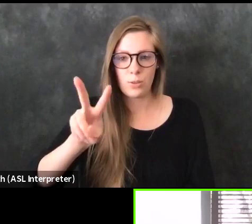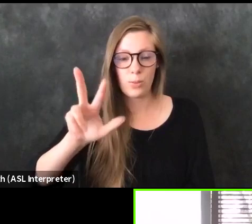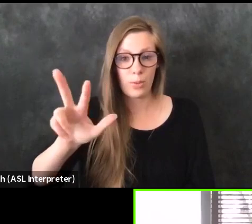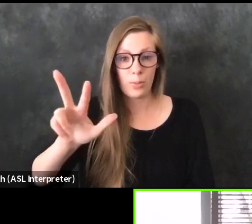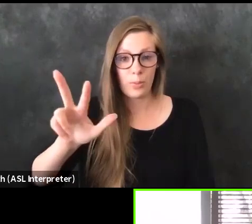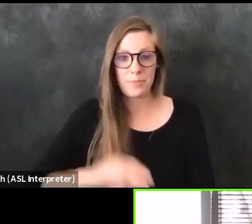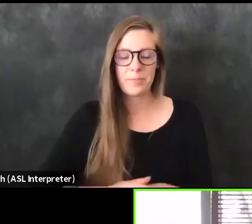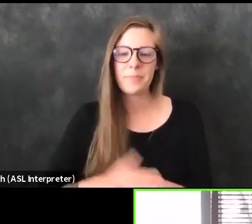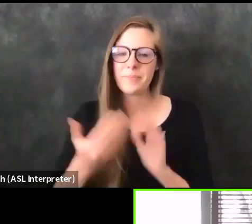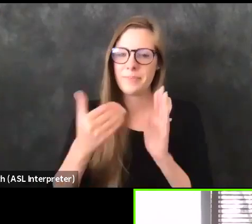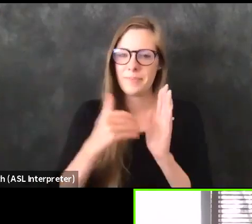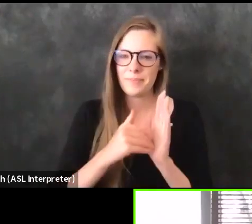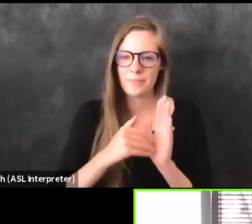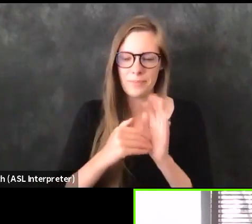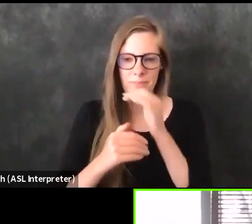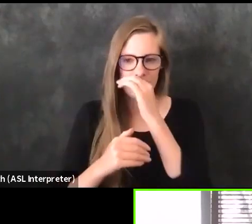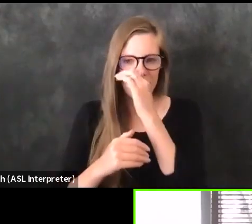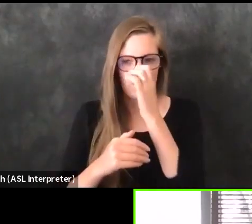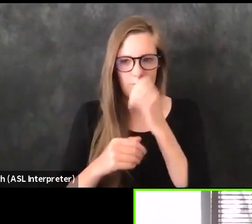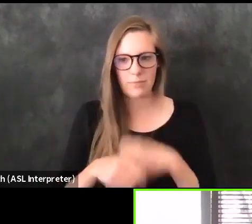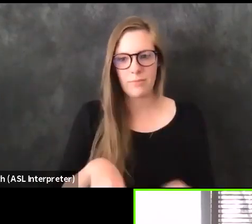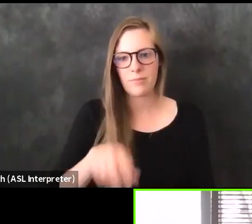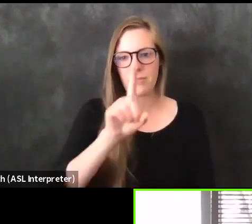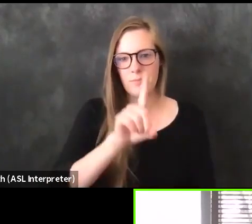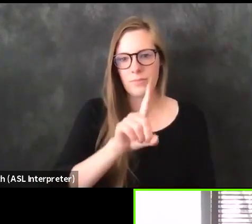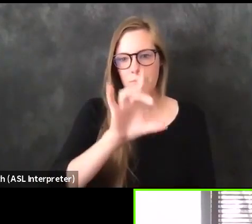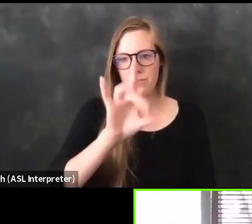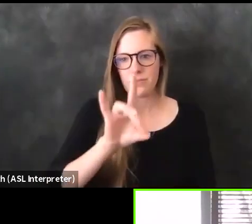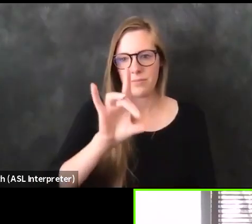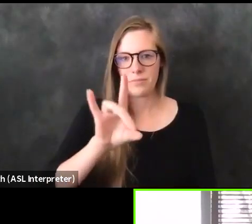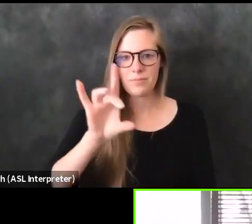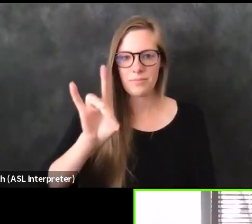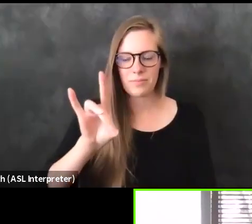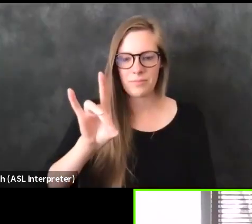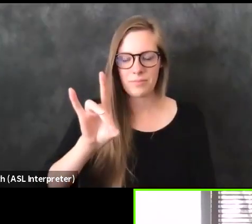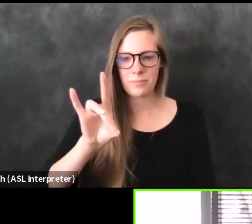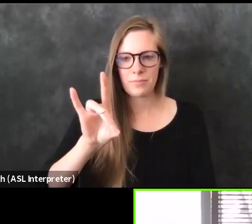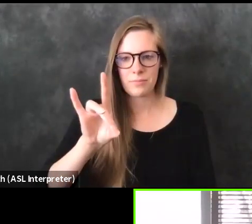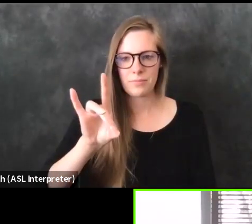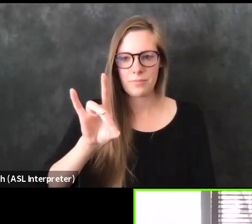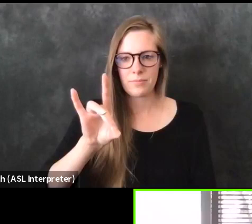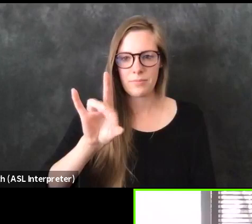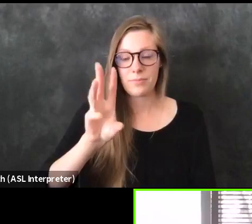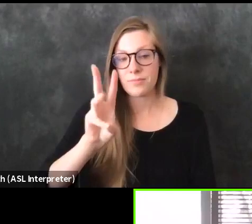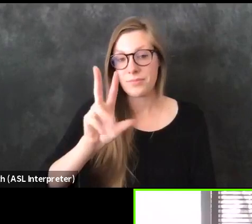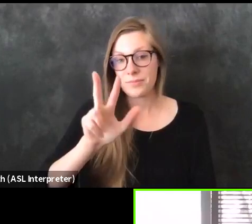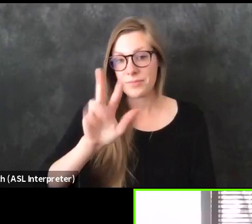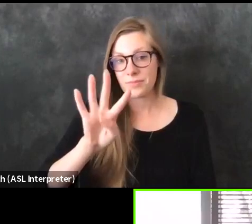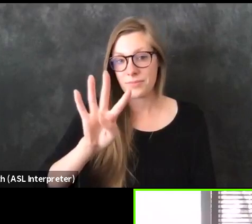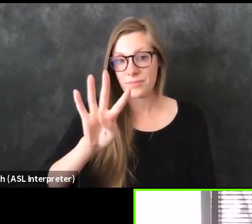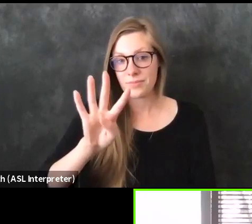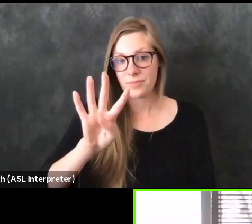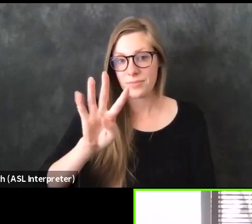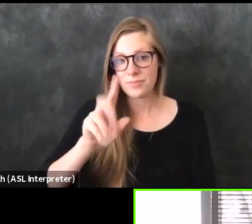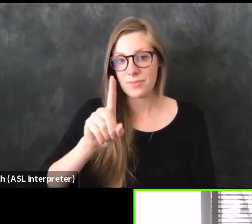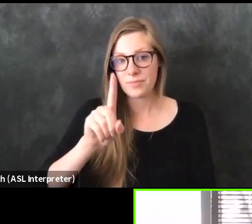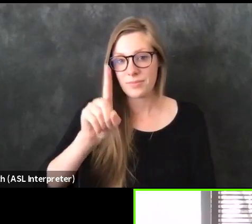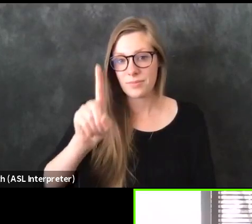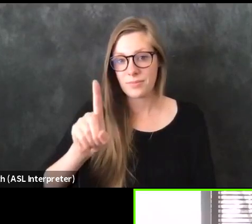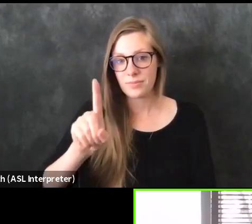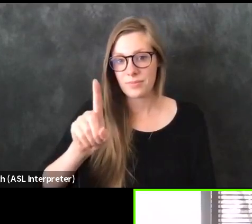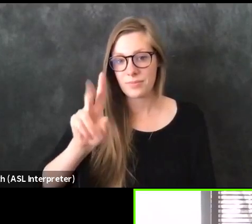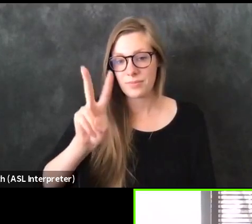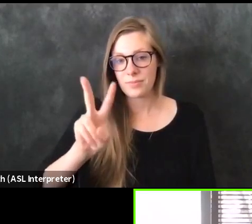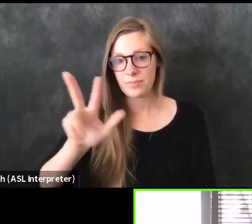Again, that is one eight eight eight six three four one one, two, three.